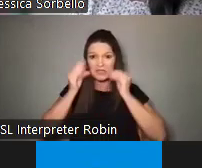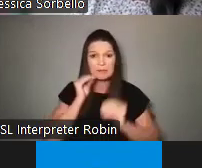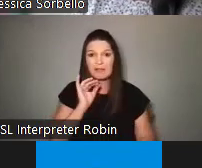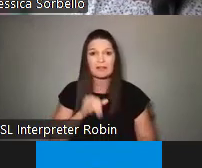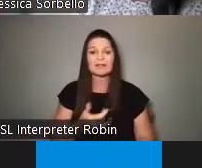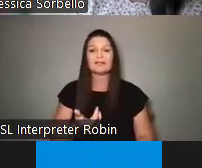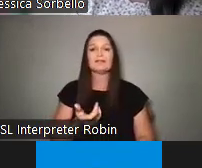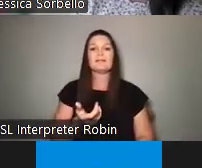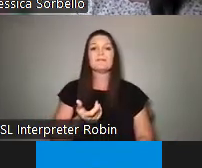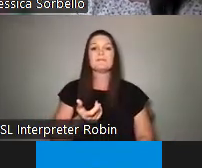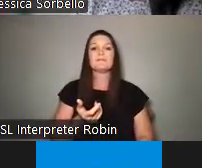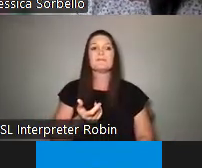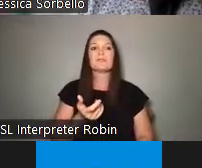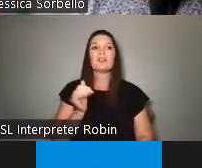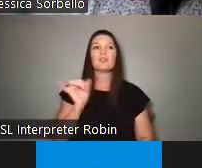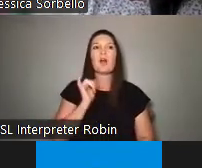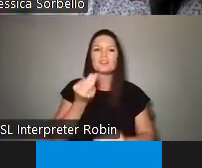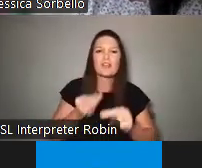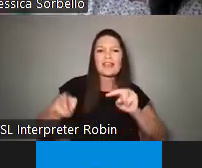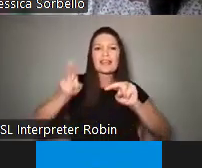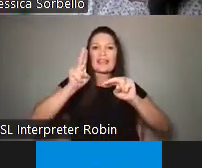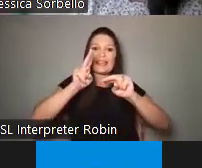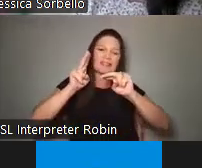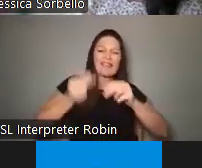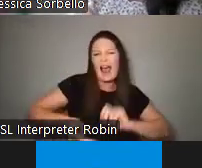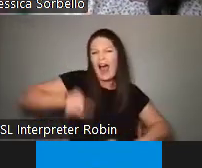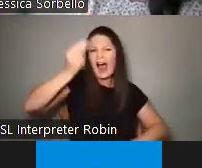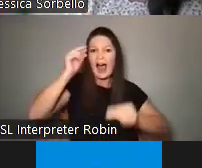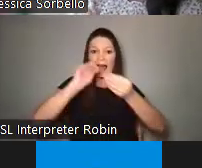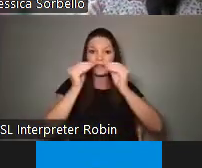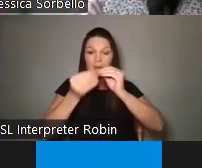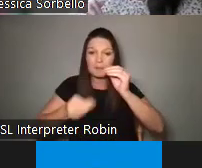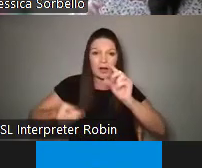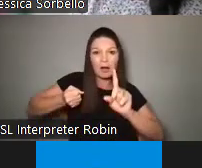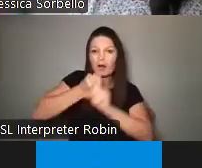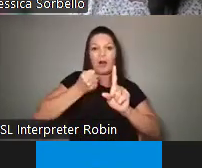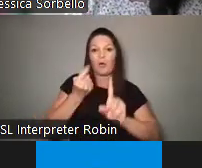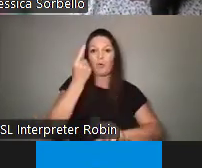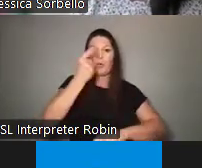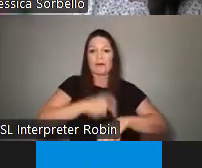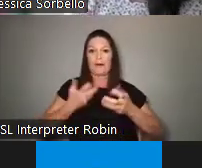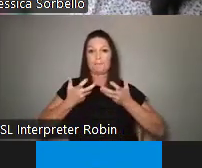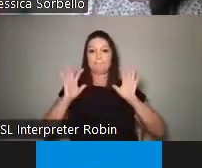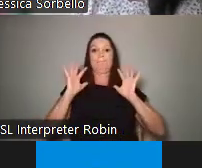So the first line you ever do of cocaine gives you that